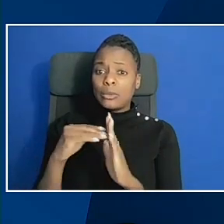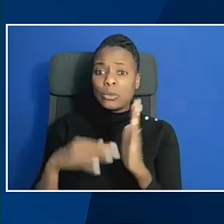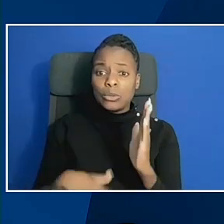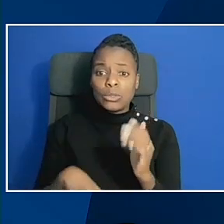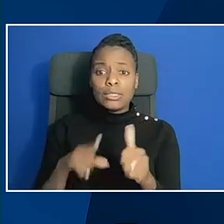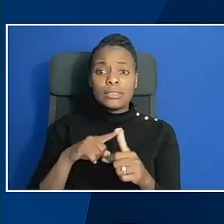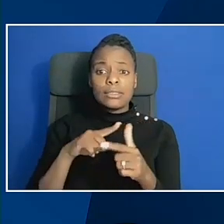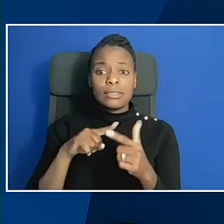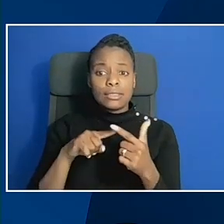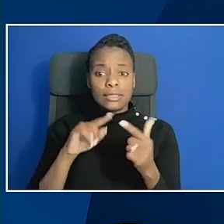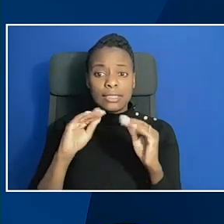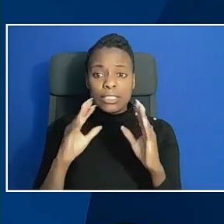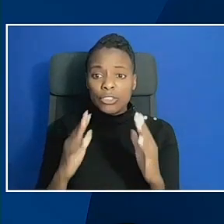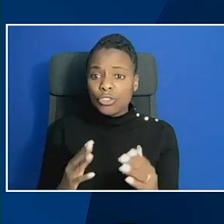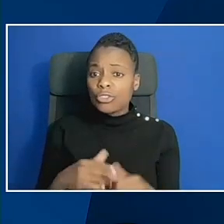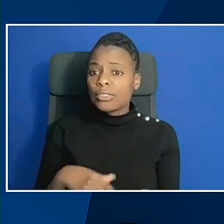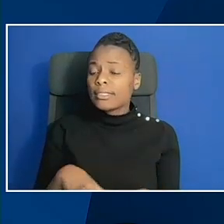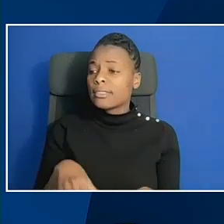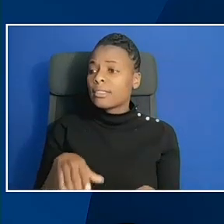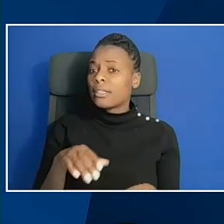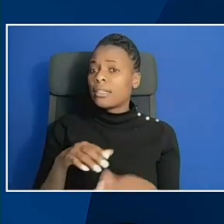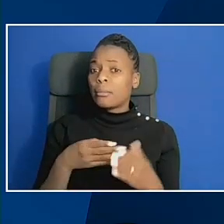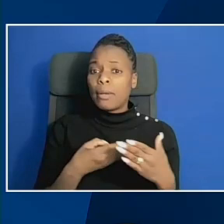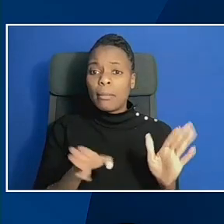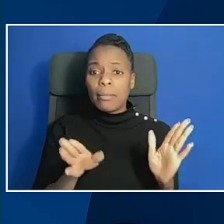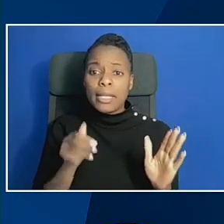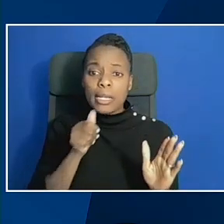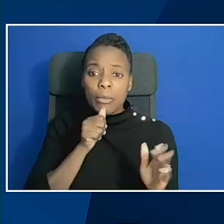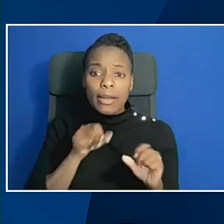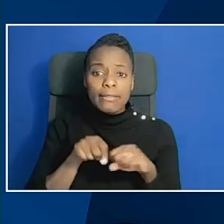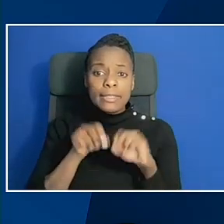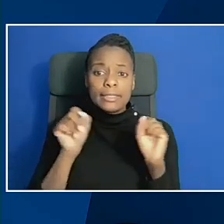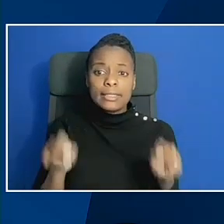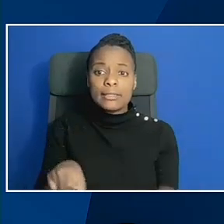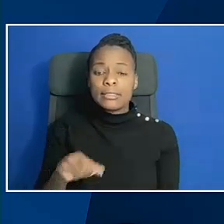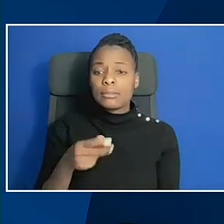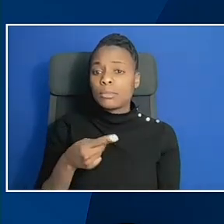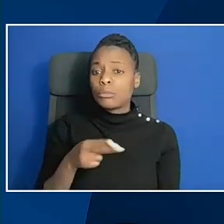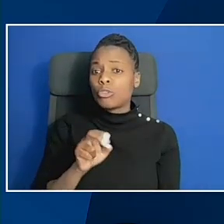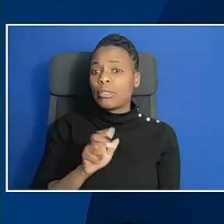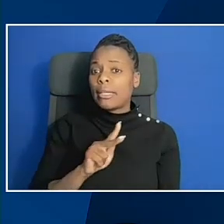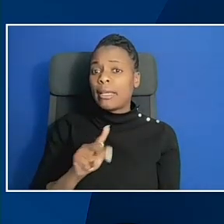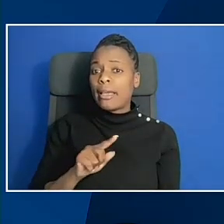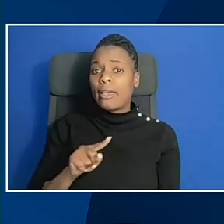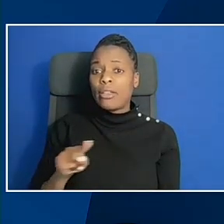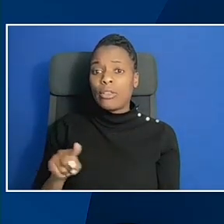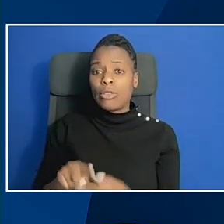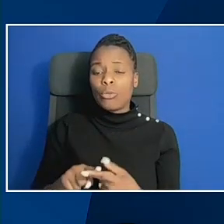systems, private systems, sort of, you know, pre-K through post grad. It's a very broad.